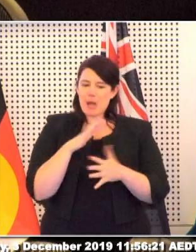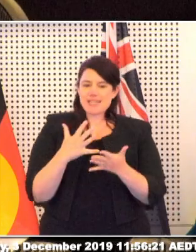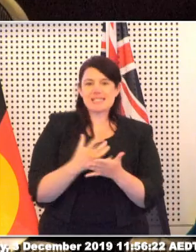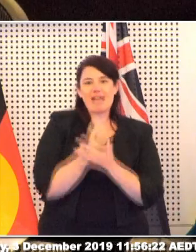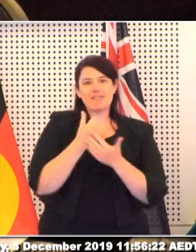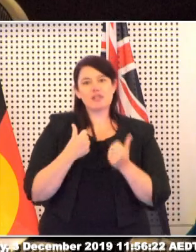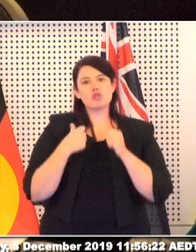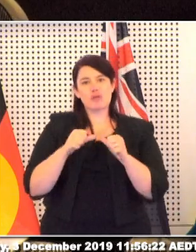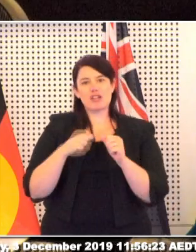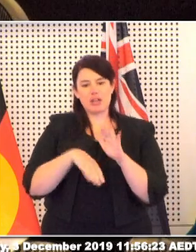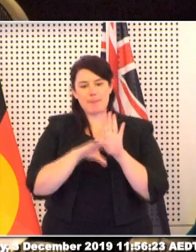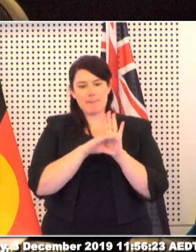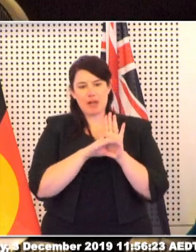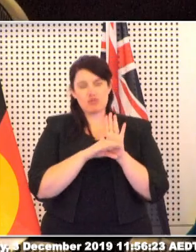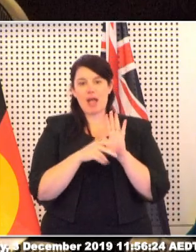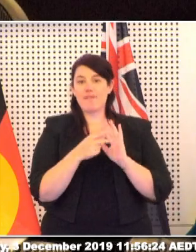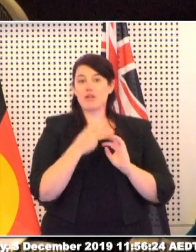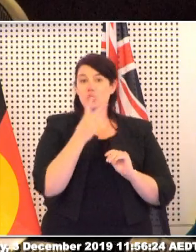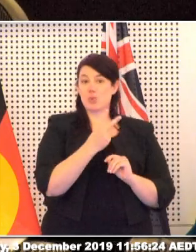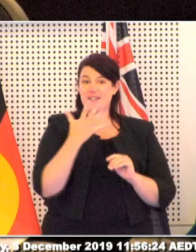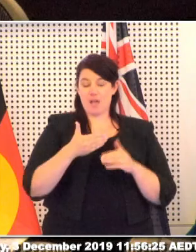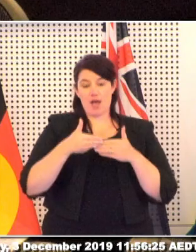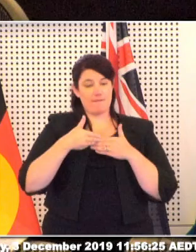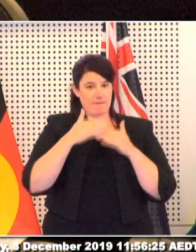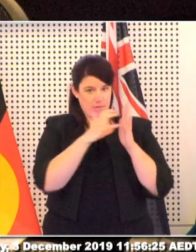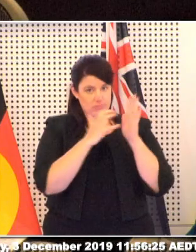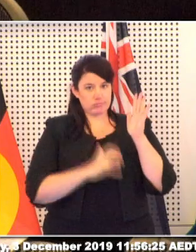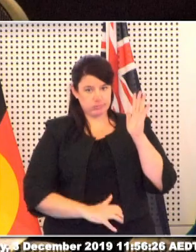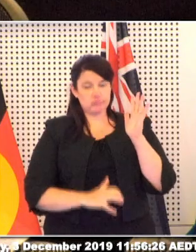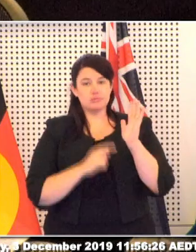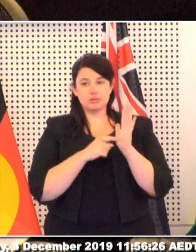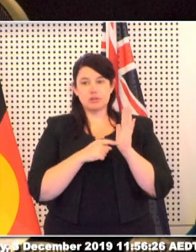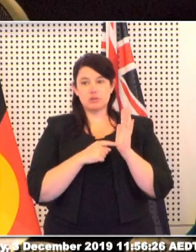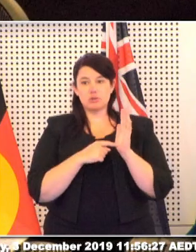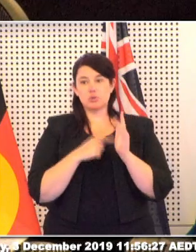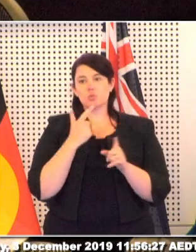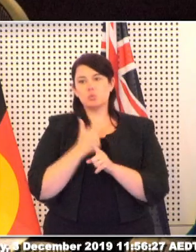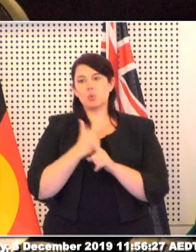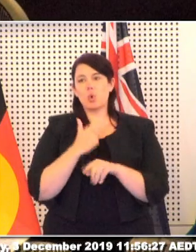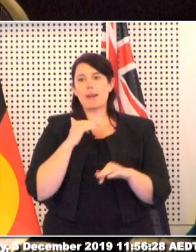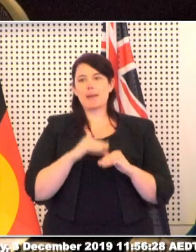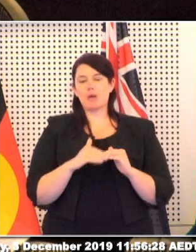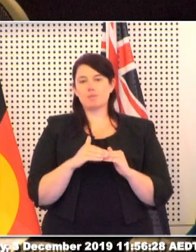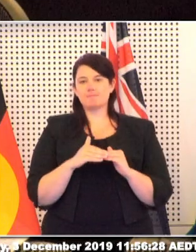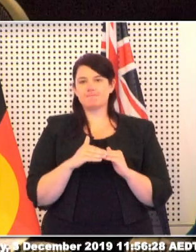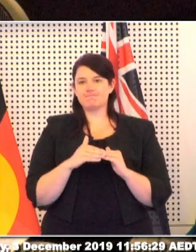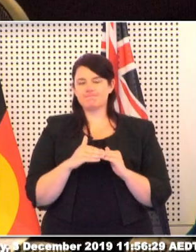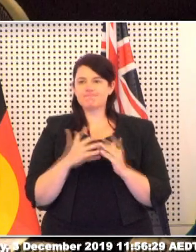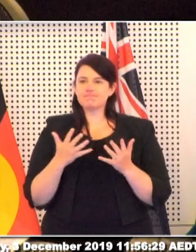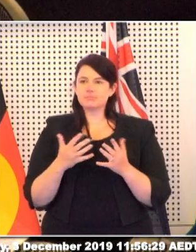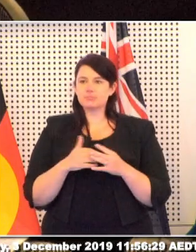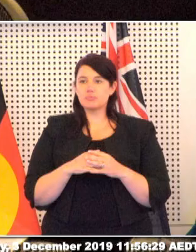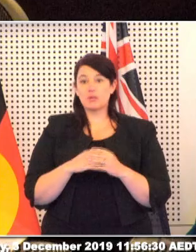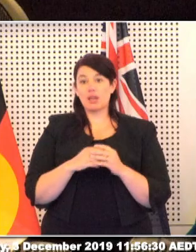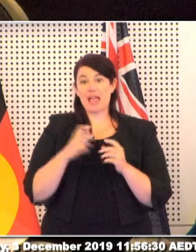in paragraph – or from paragraph 25, by reference to a graphical image.